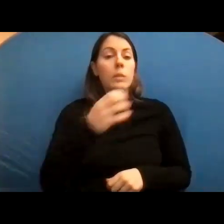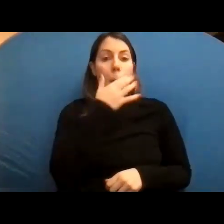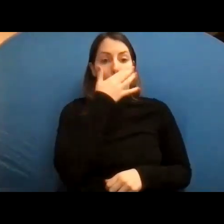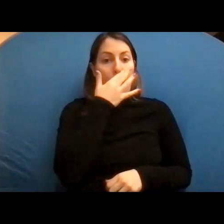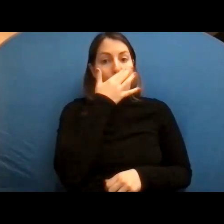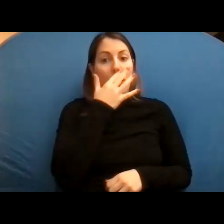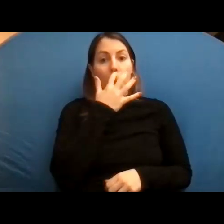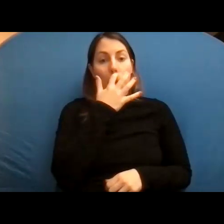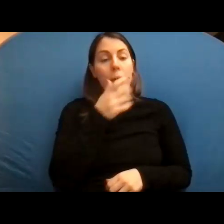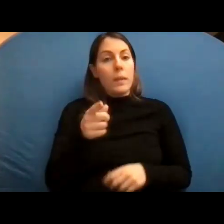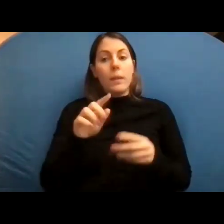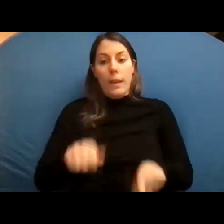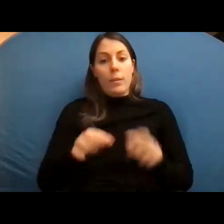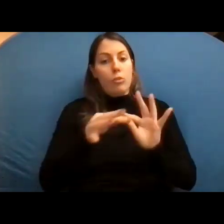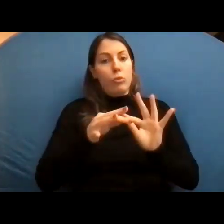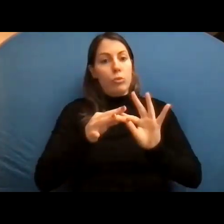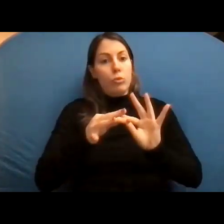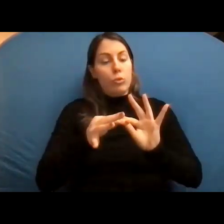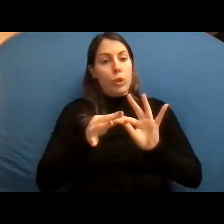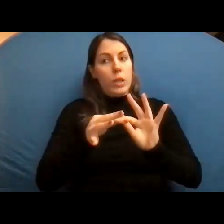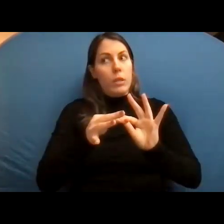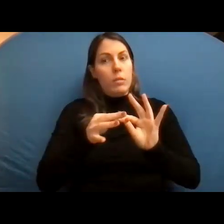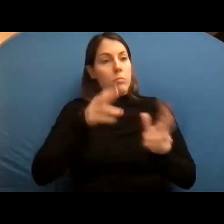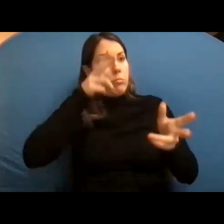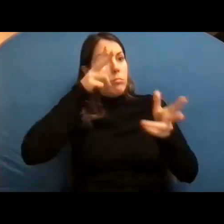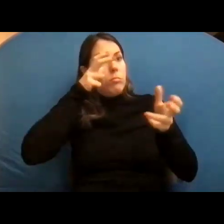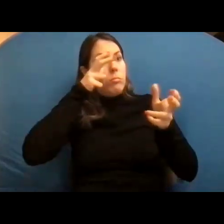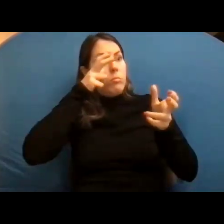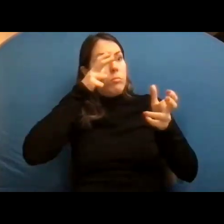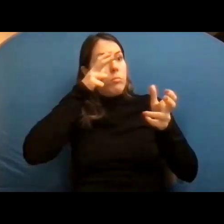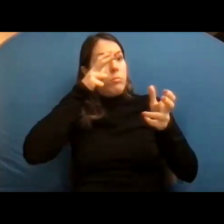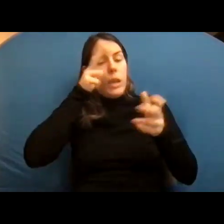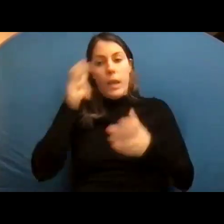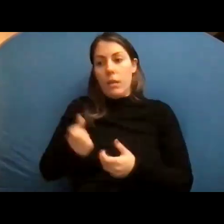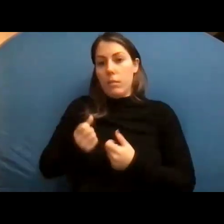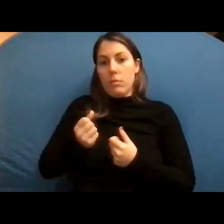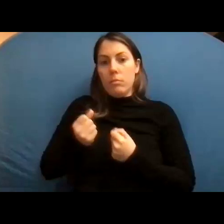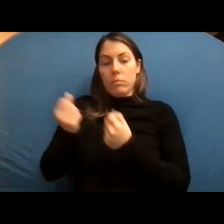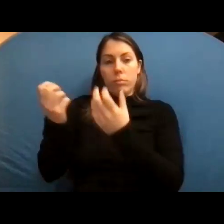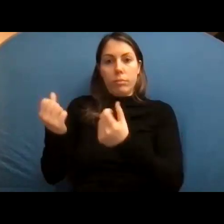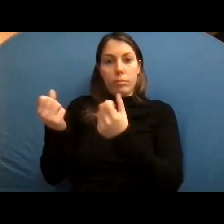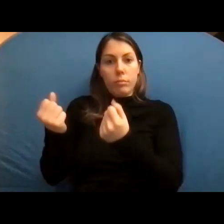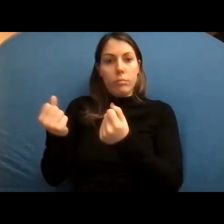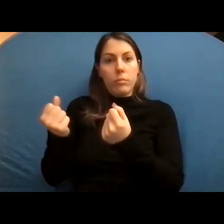accurately, be an impartial person, so a neutral party who can interpret receptively, meaning that they can take in